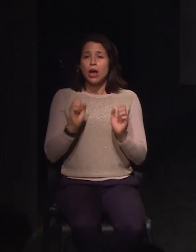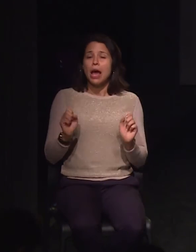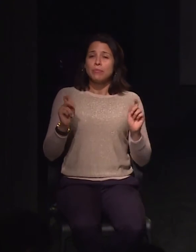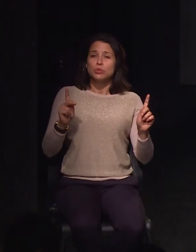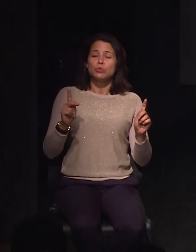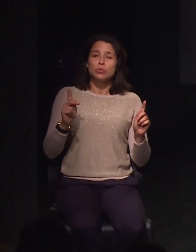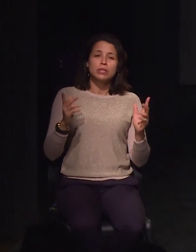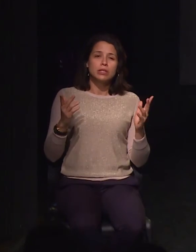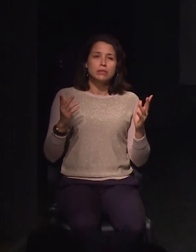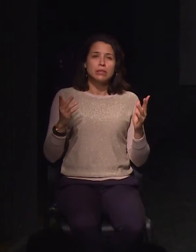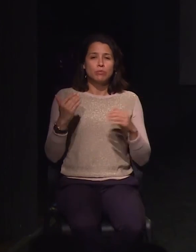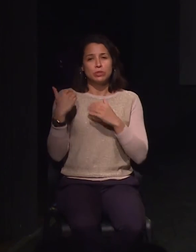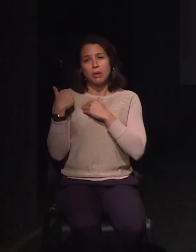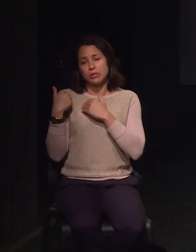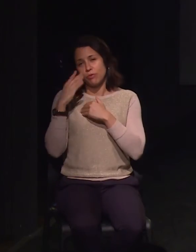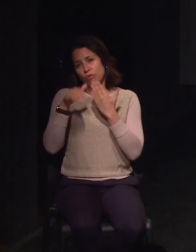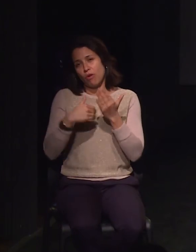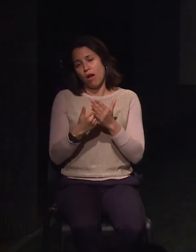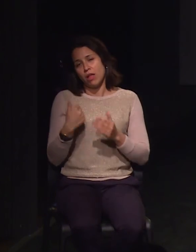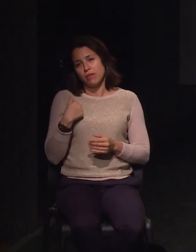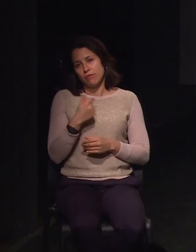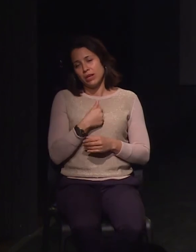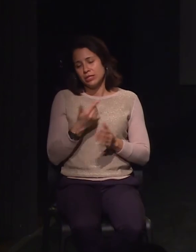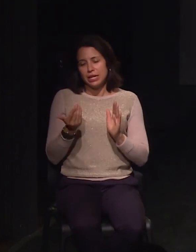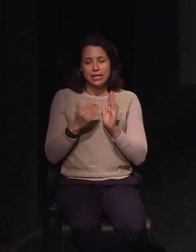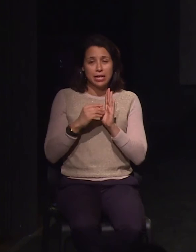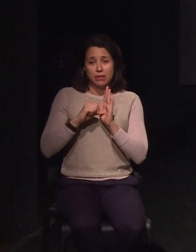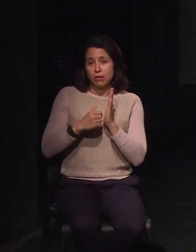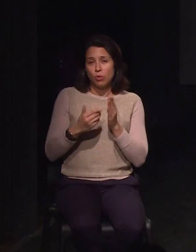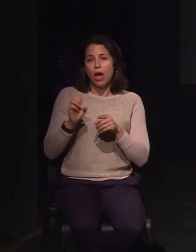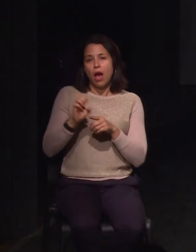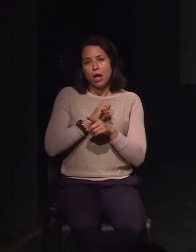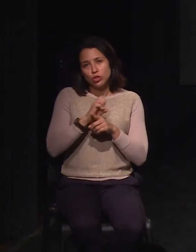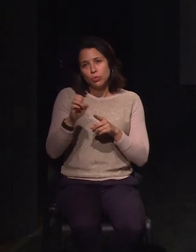we do. Again it’s entrepreneurial, that’s the same thing. Afa: Absolutely.